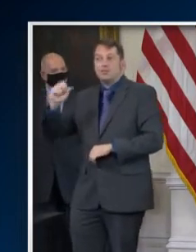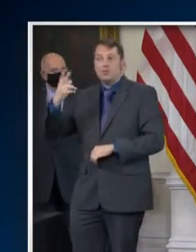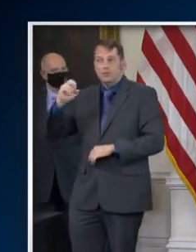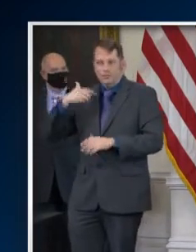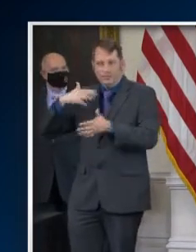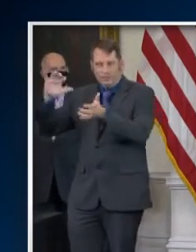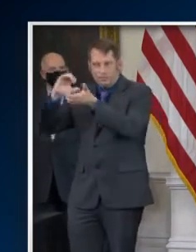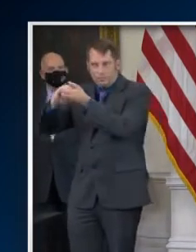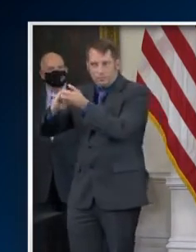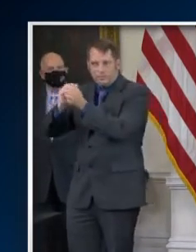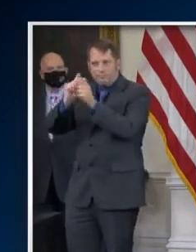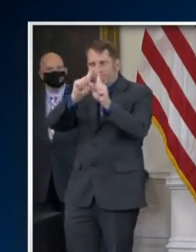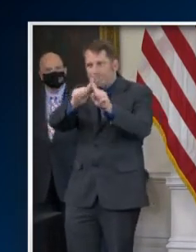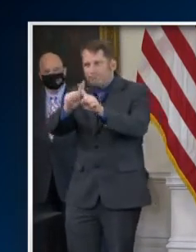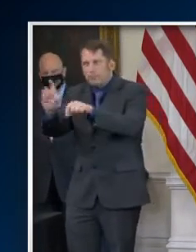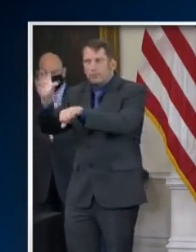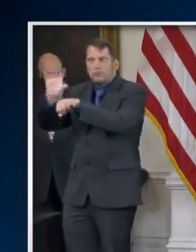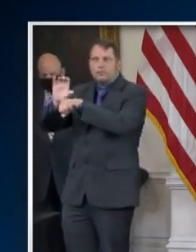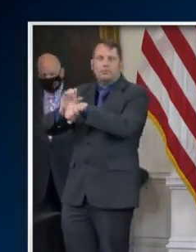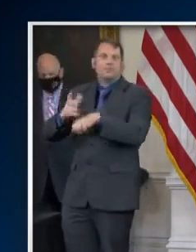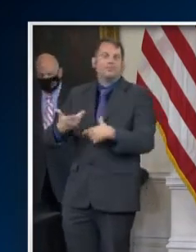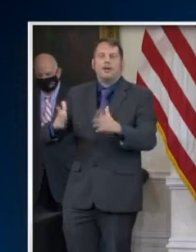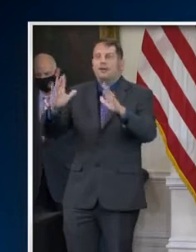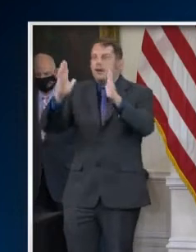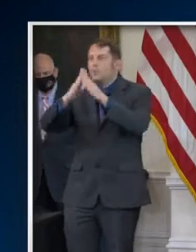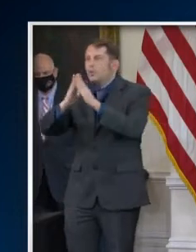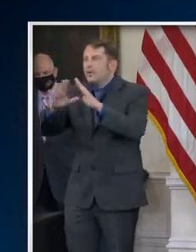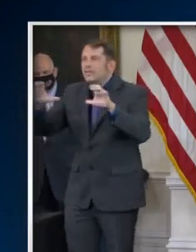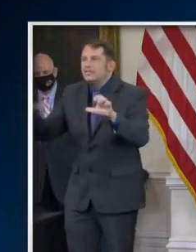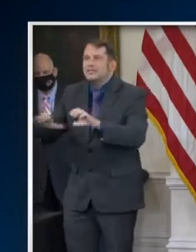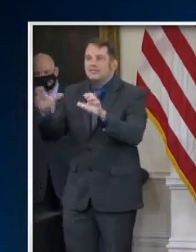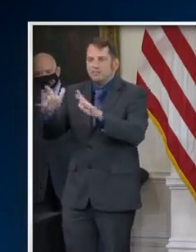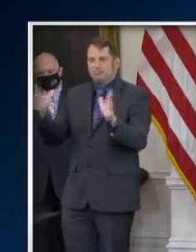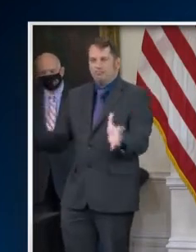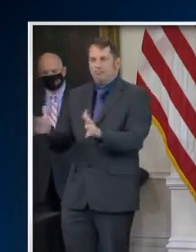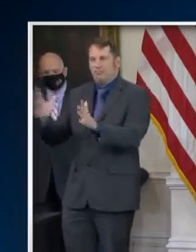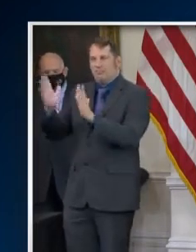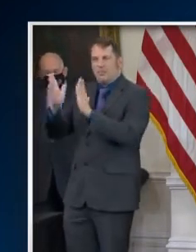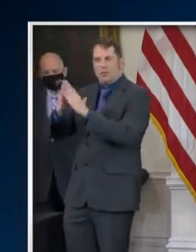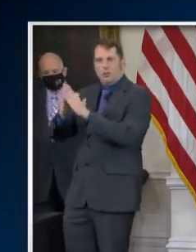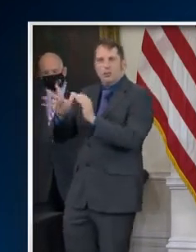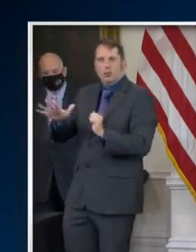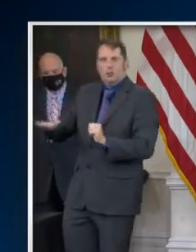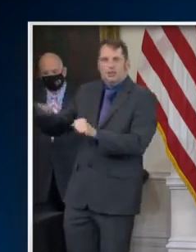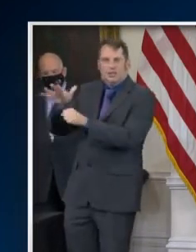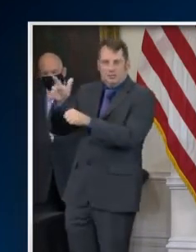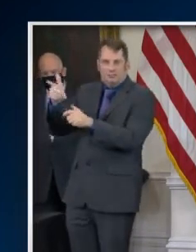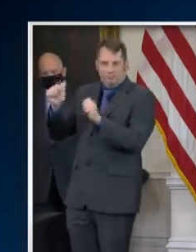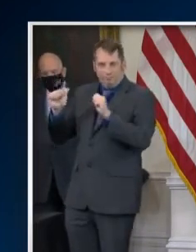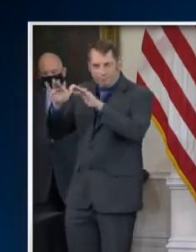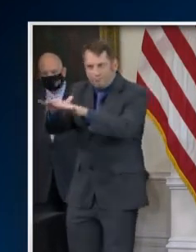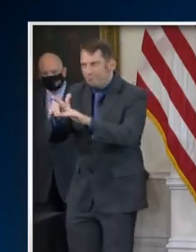ON THE EASTERN SHORE, WE ARE PARTNERING WITH BASE -- FAITH-BASED INSTITUTIONS AND COMMUNITY ACTIVISTS MOBILIZING